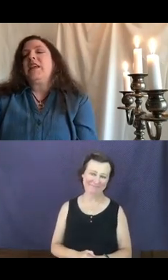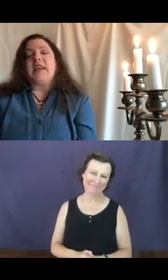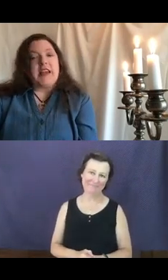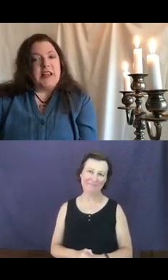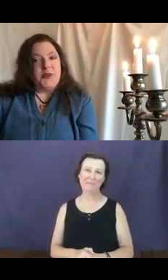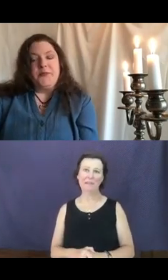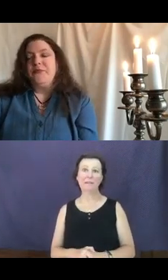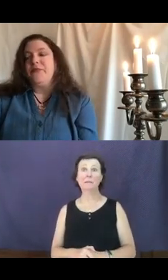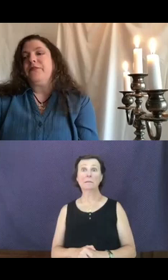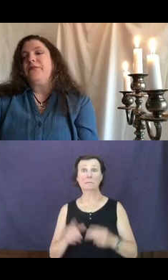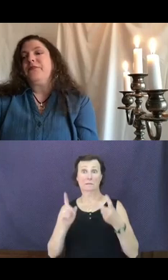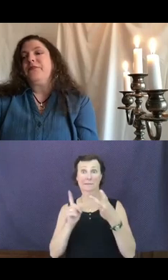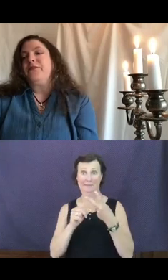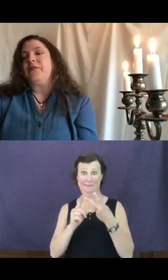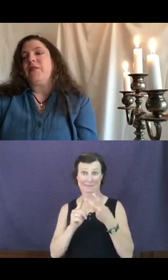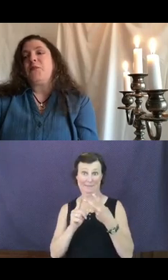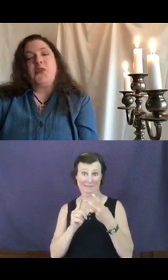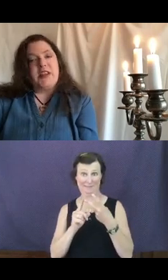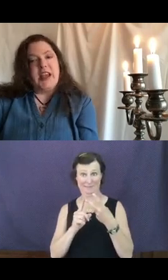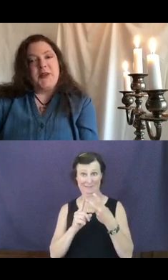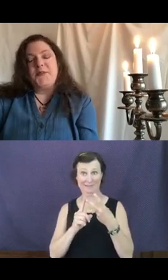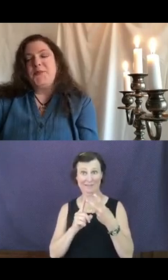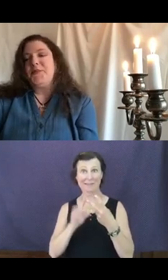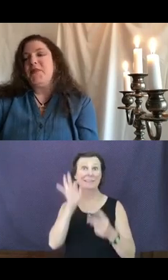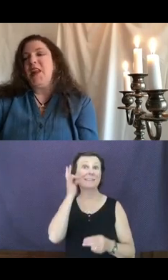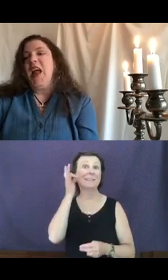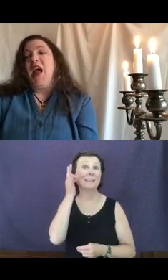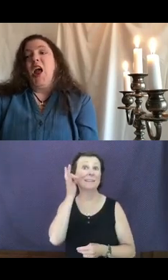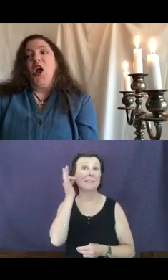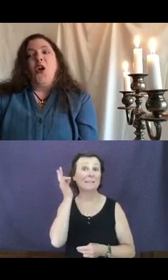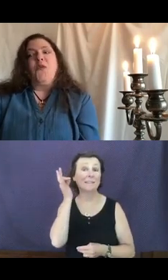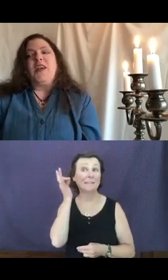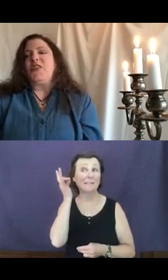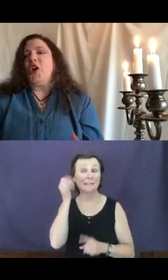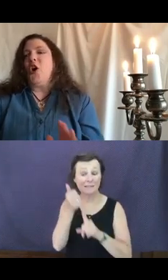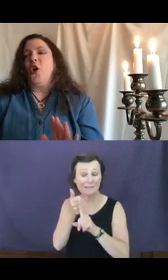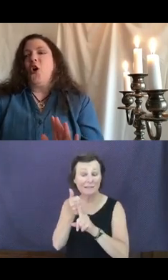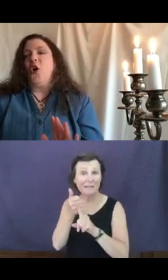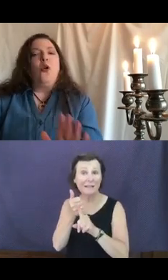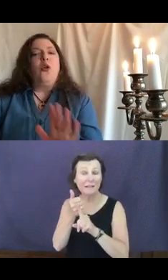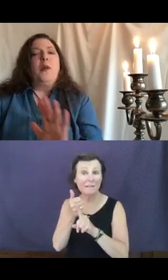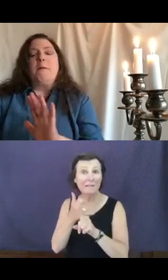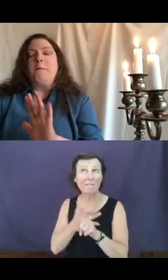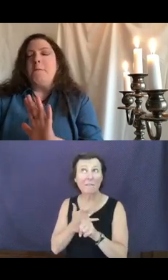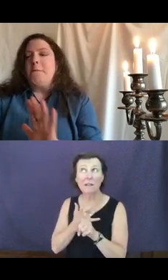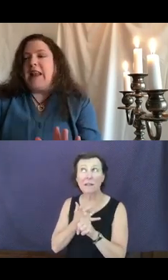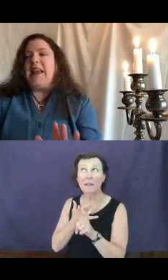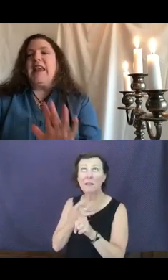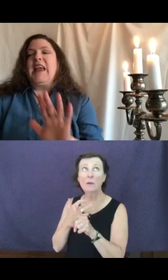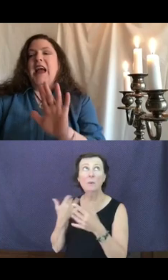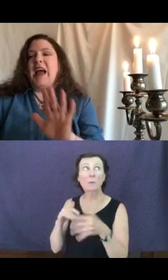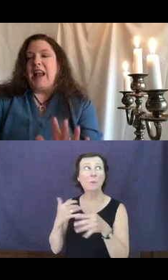Secondly, Pussycat feels the whole Money Honey